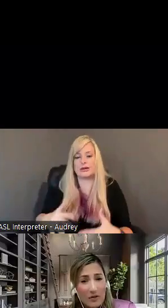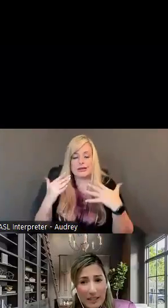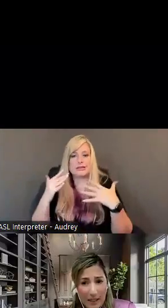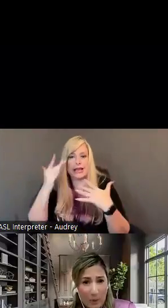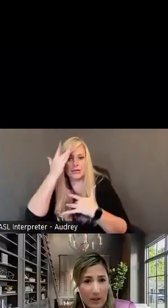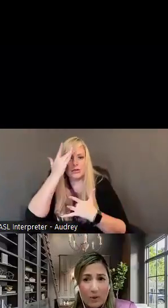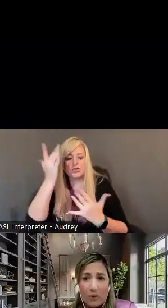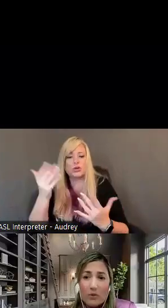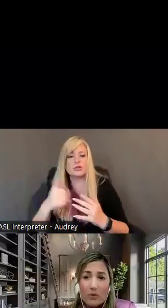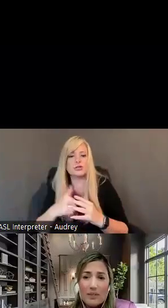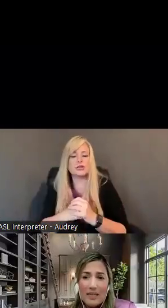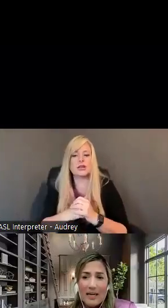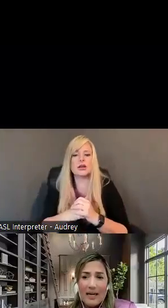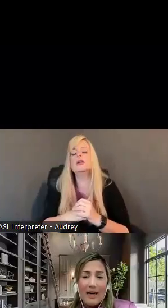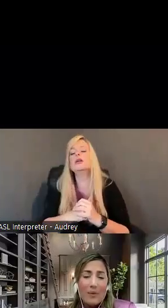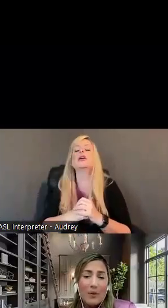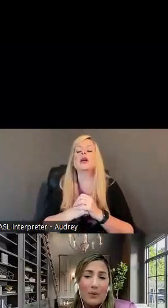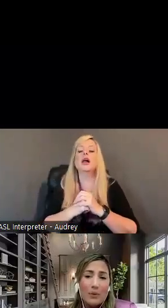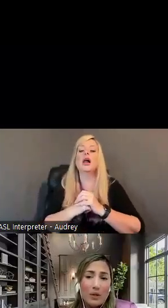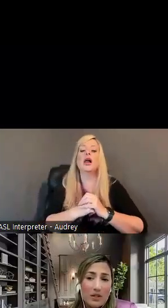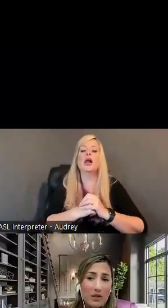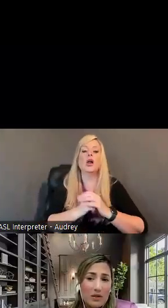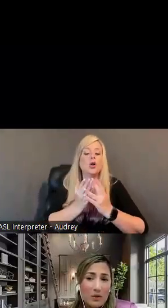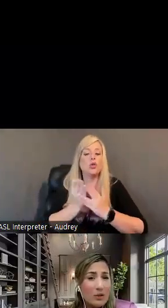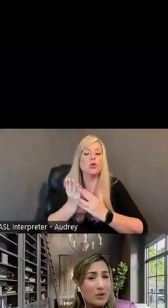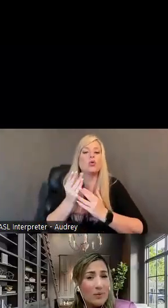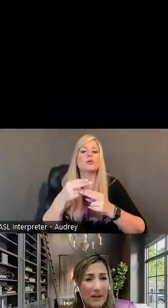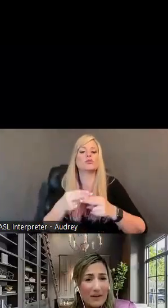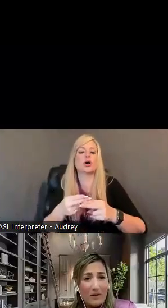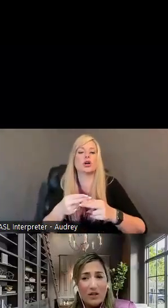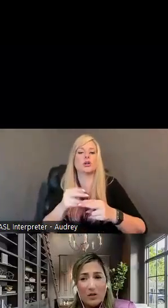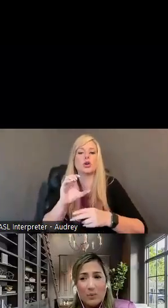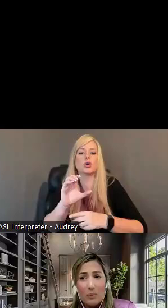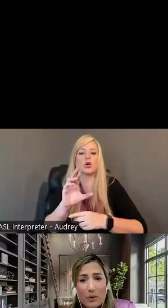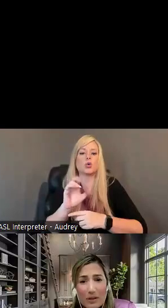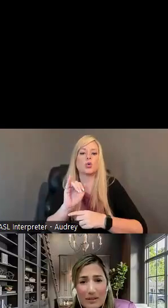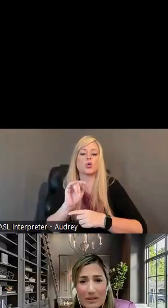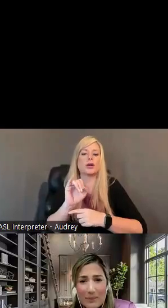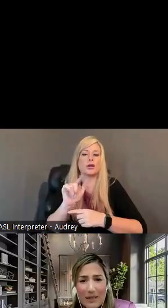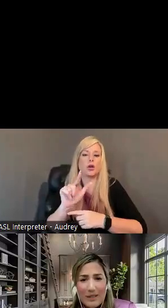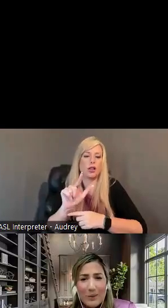and equity owed groups through what's called the critical methodological pluralism. So we